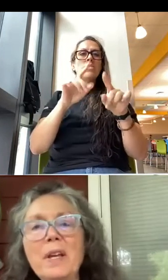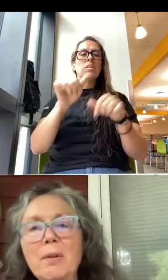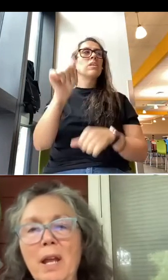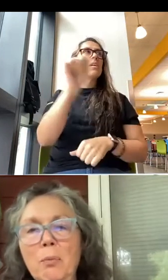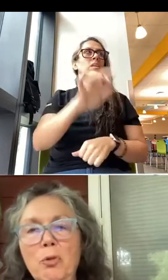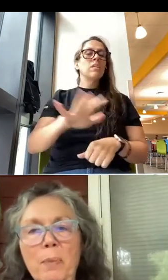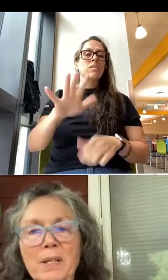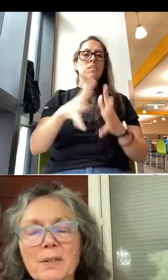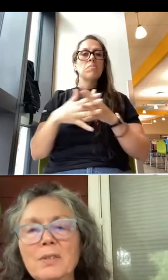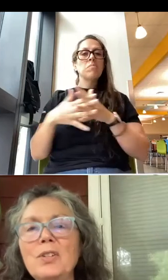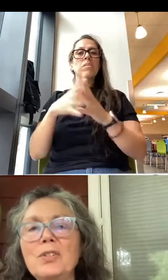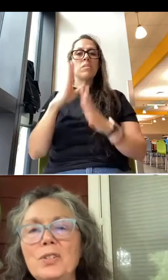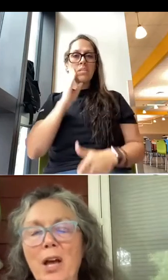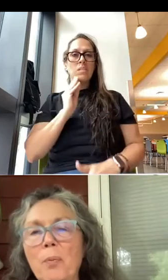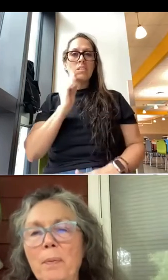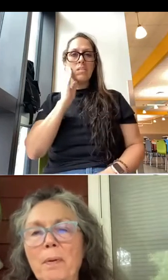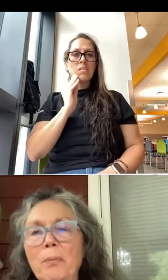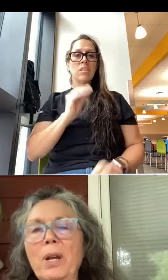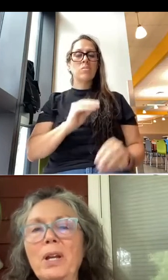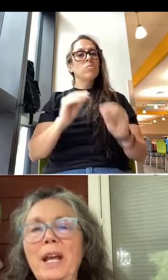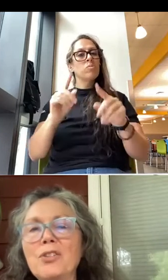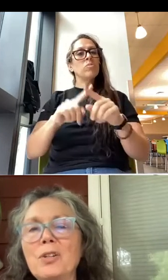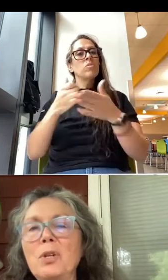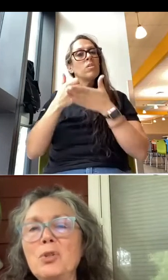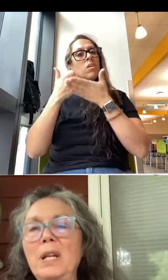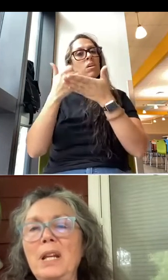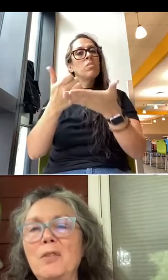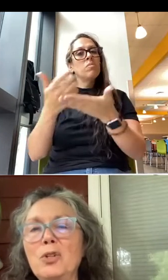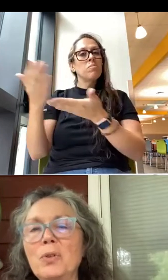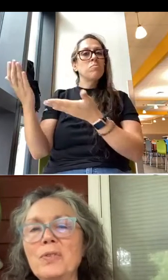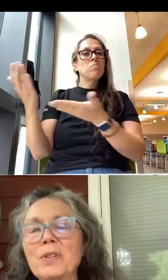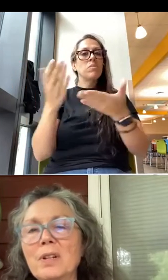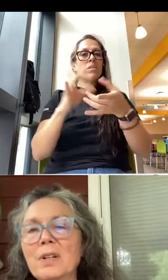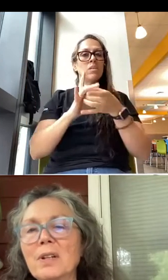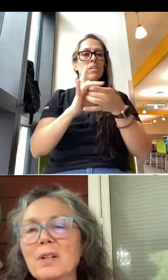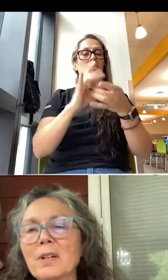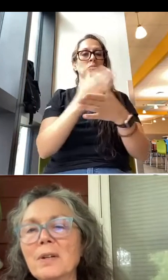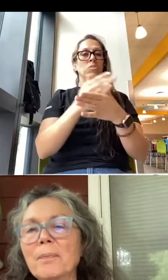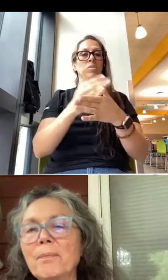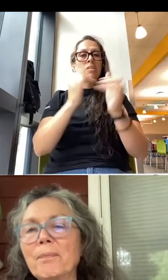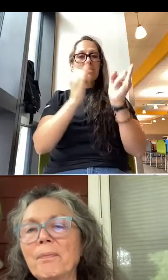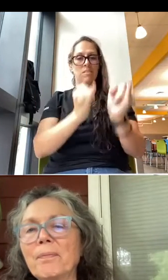and, and movement, just to help bring connection between individuals?